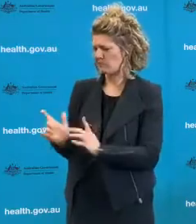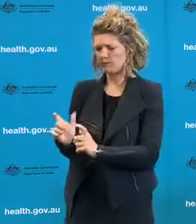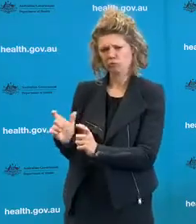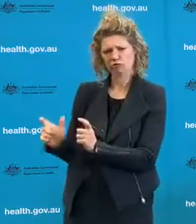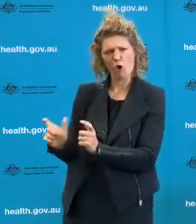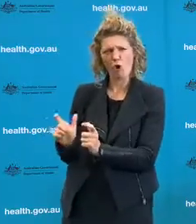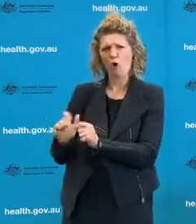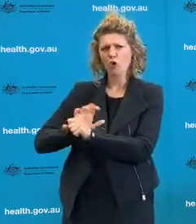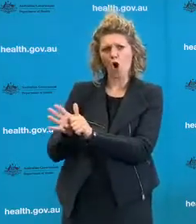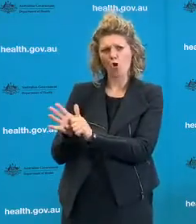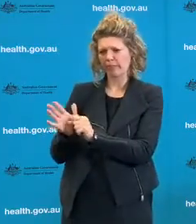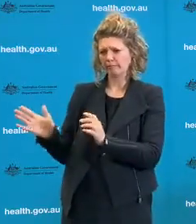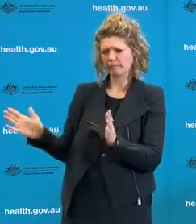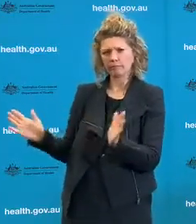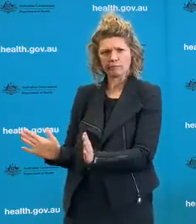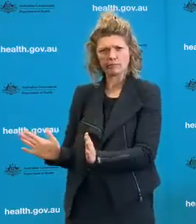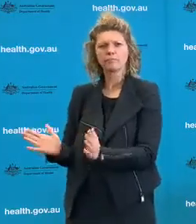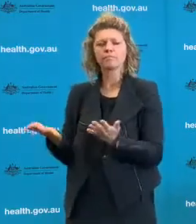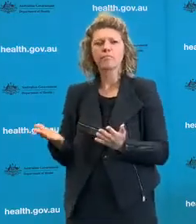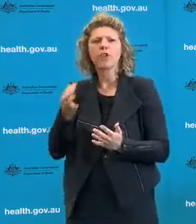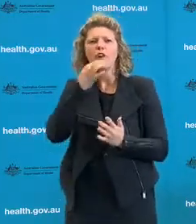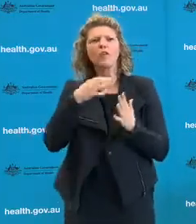Several weeks ago we discussed this again